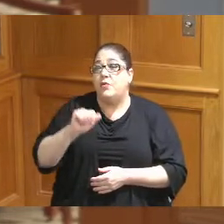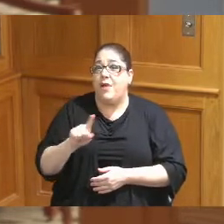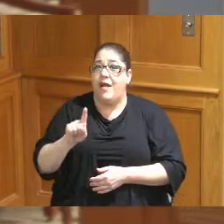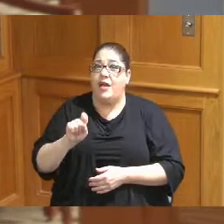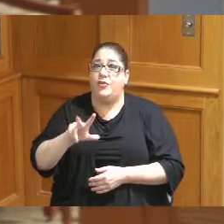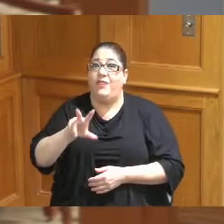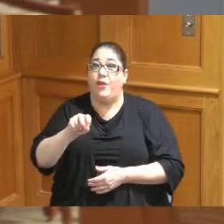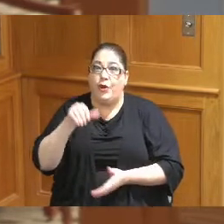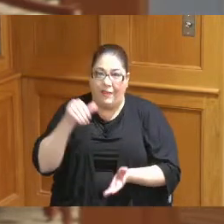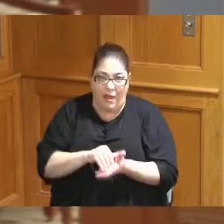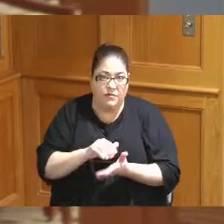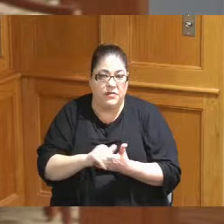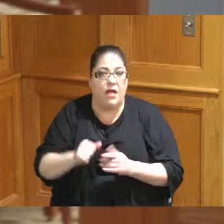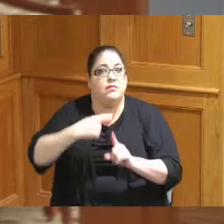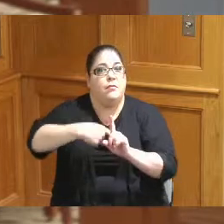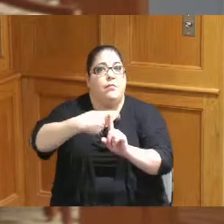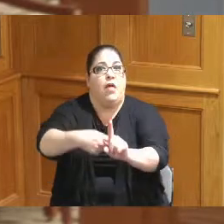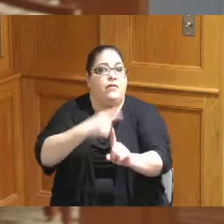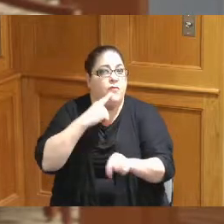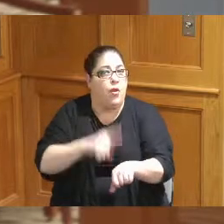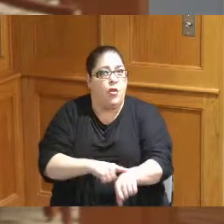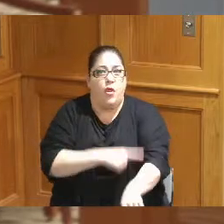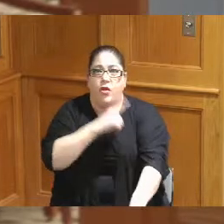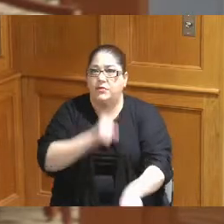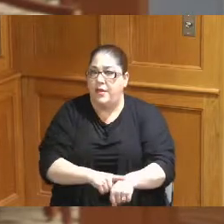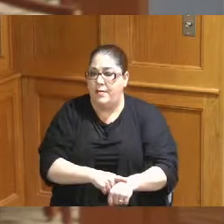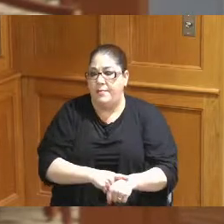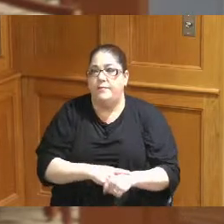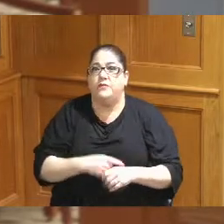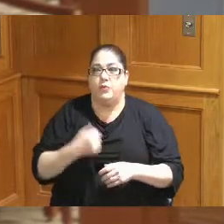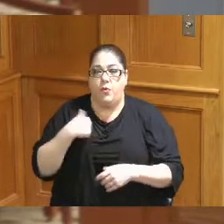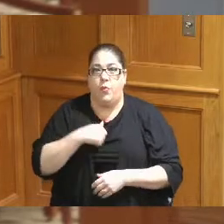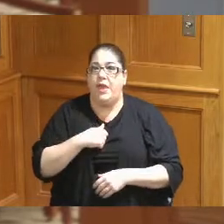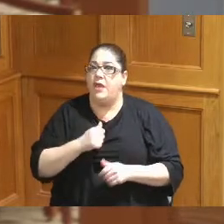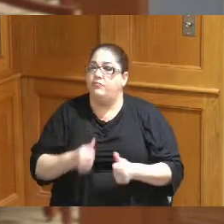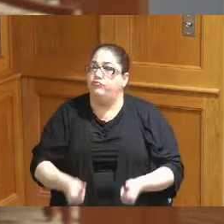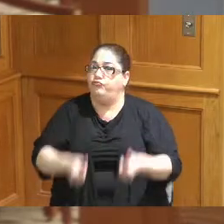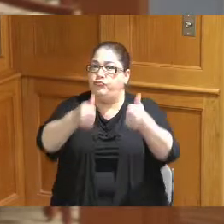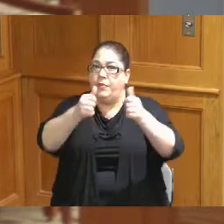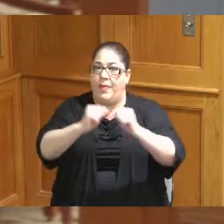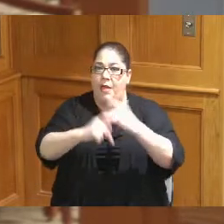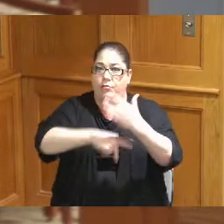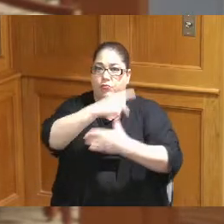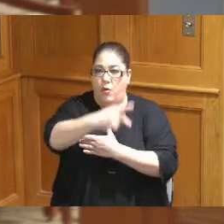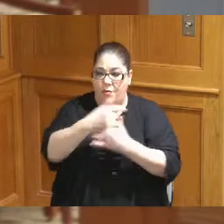thirty thousand dollars a month for a long long time so we've ramped up that program to serve more